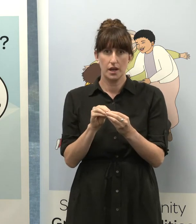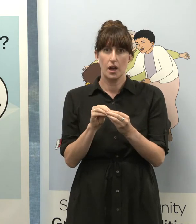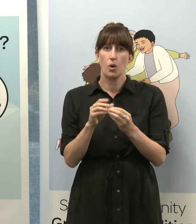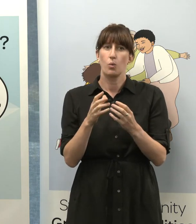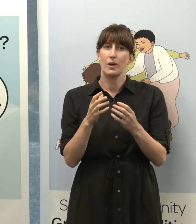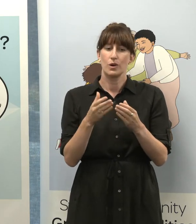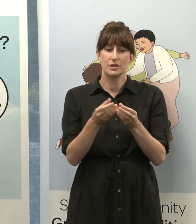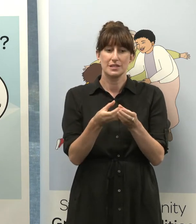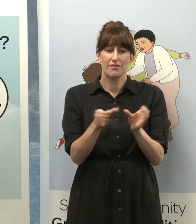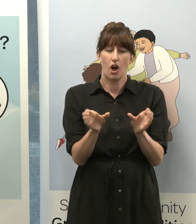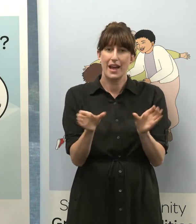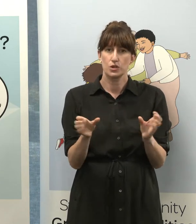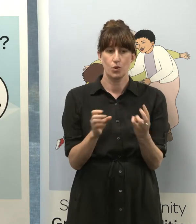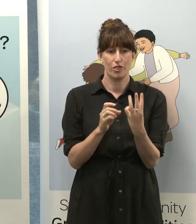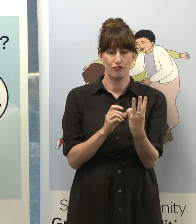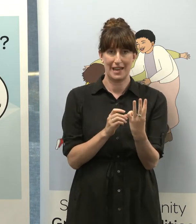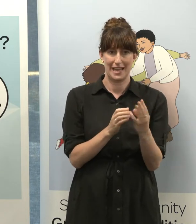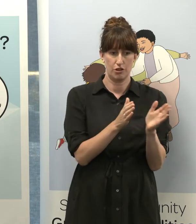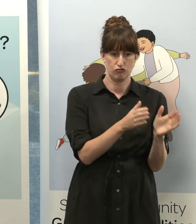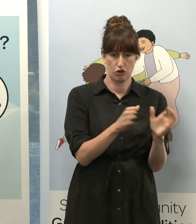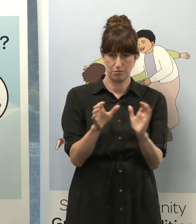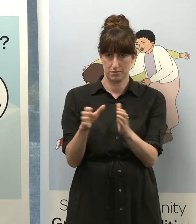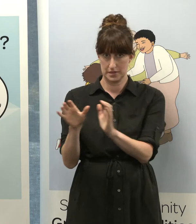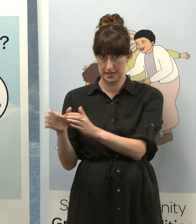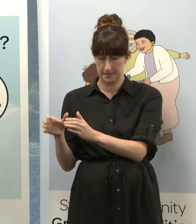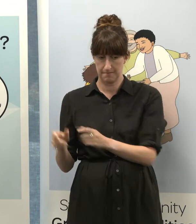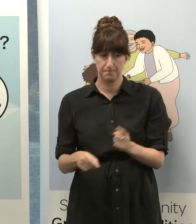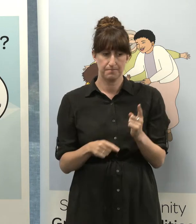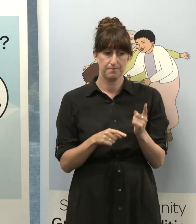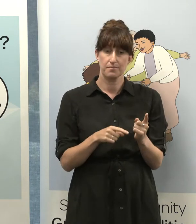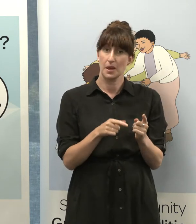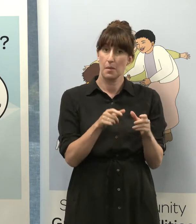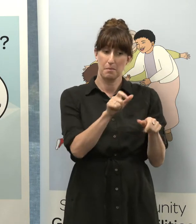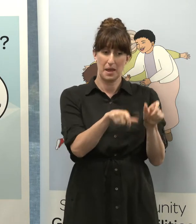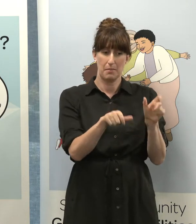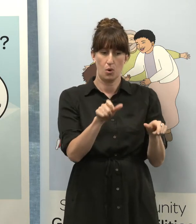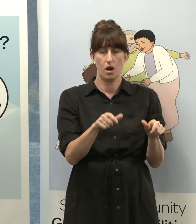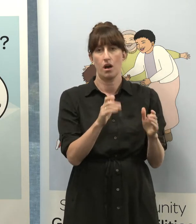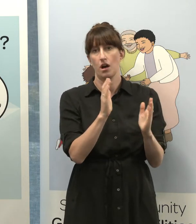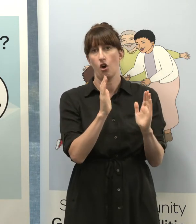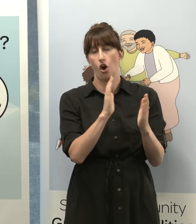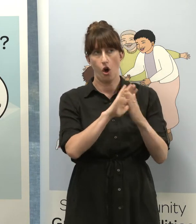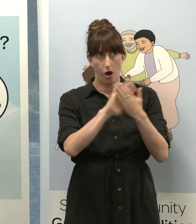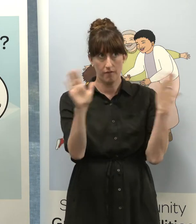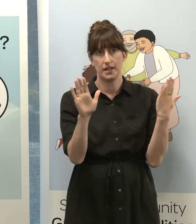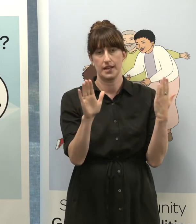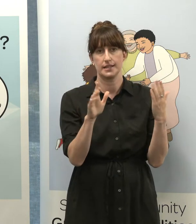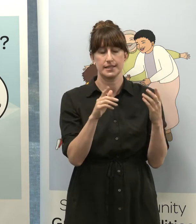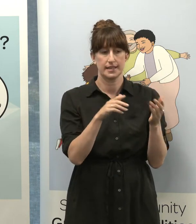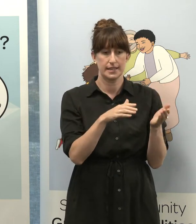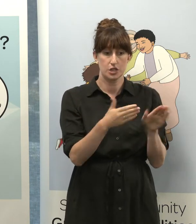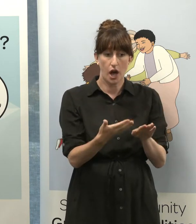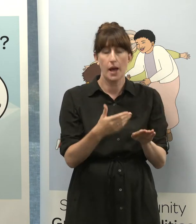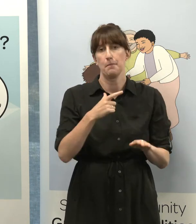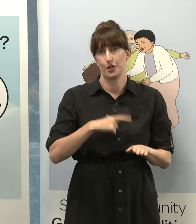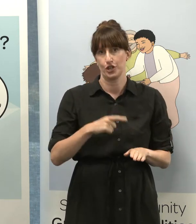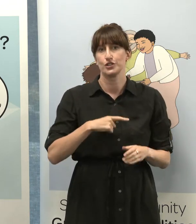deaths, we will also move to report those deaths within